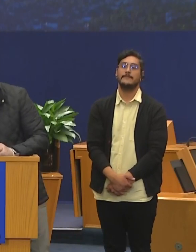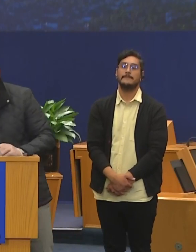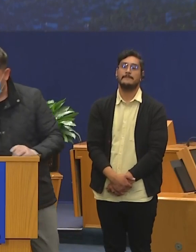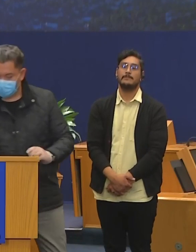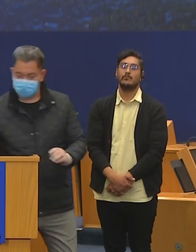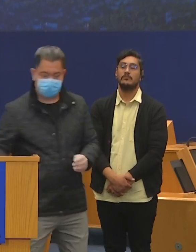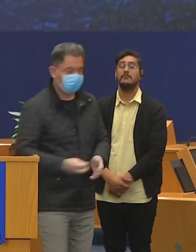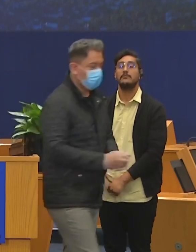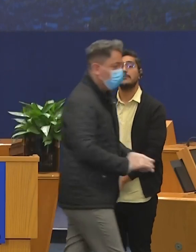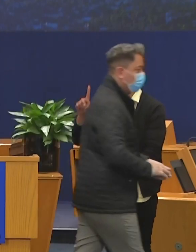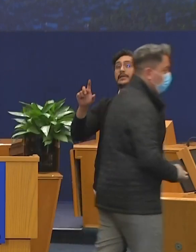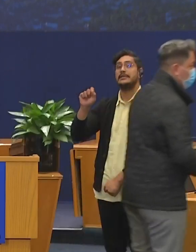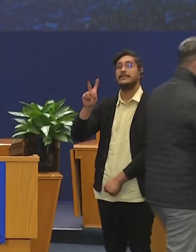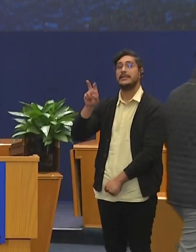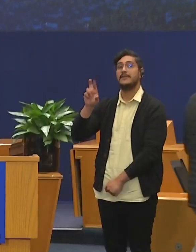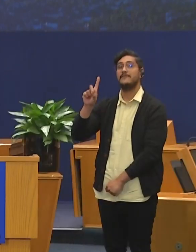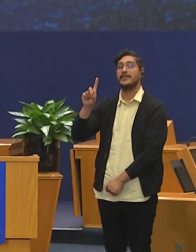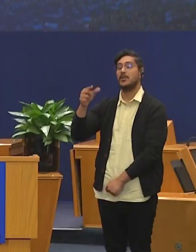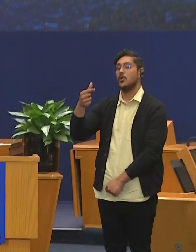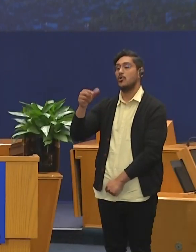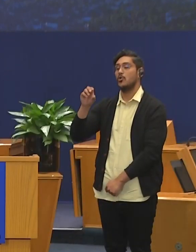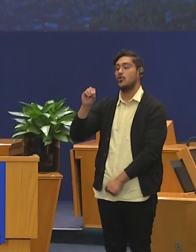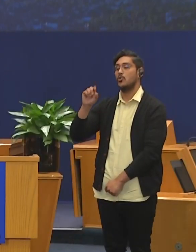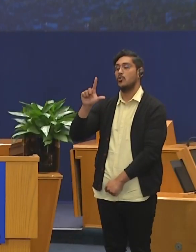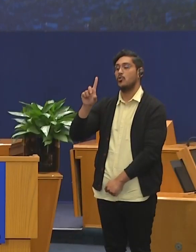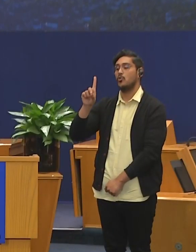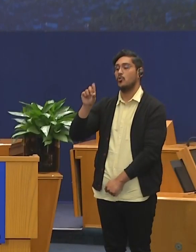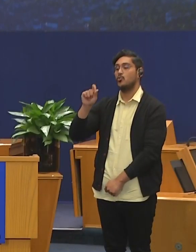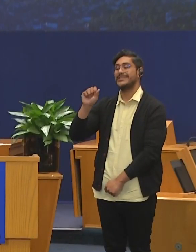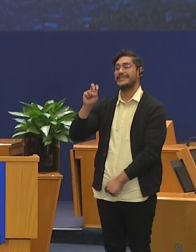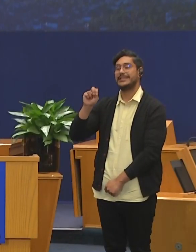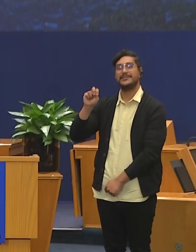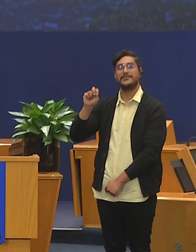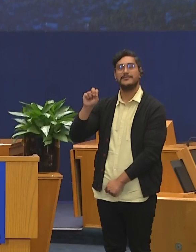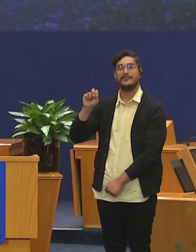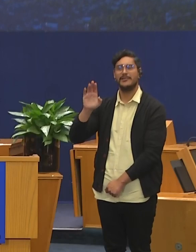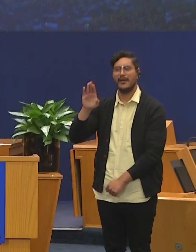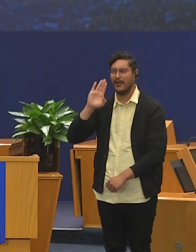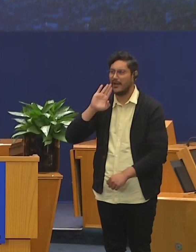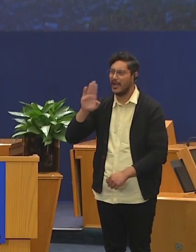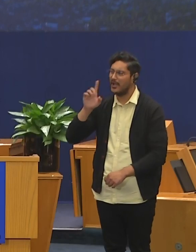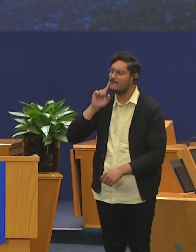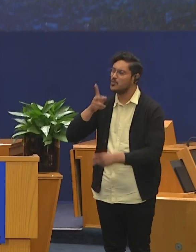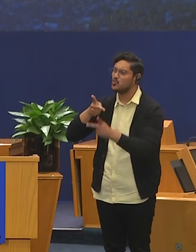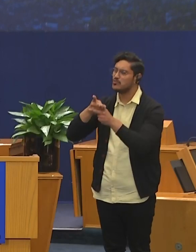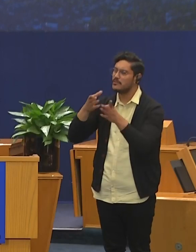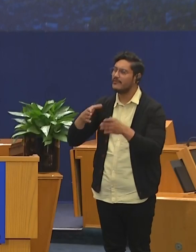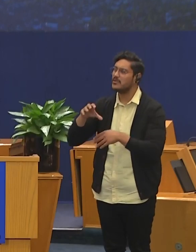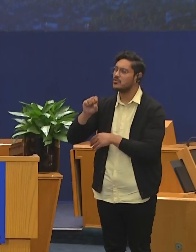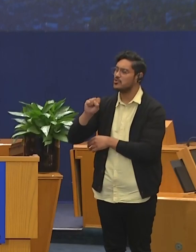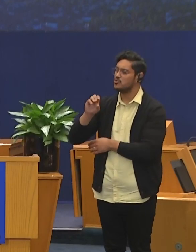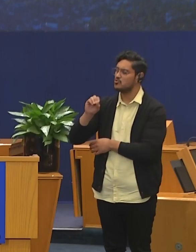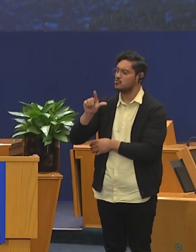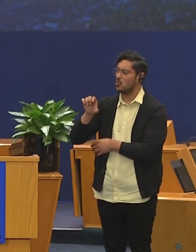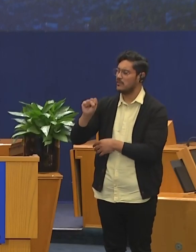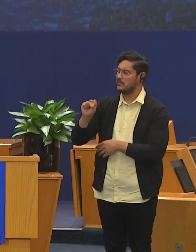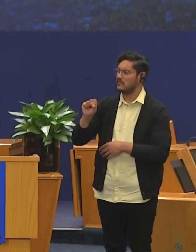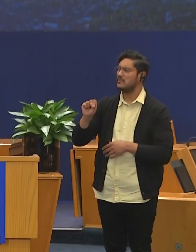THE LINE OF DAVID GOLD STREETS H